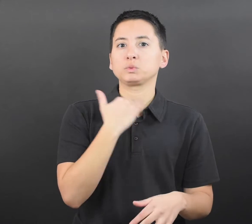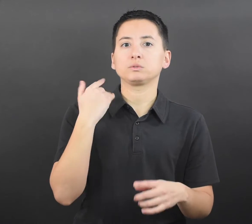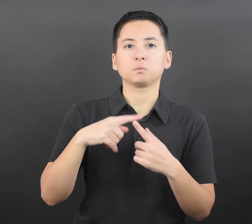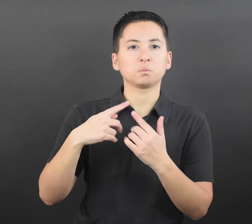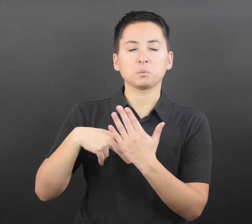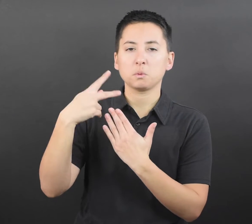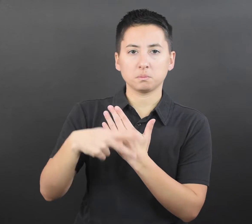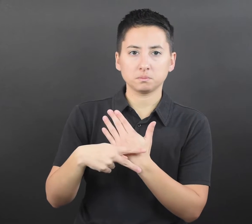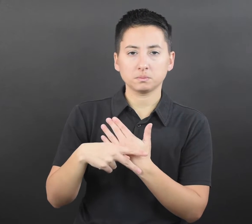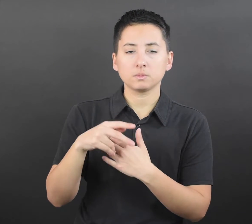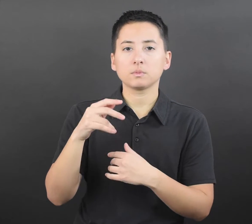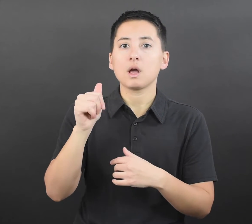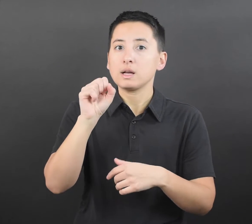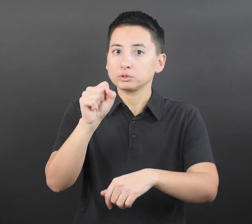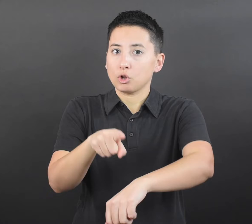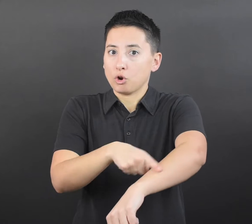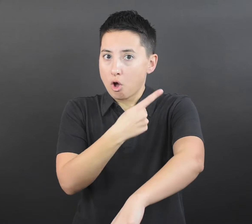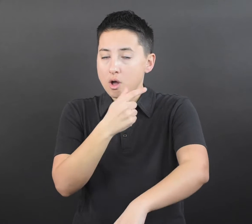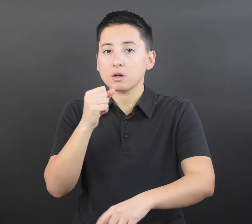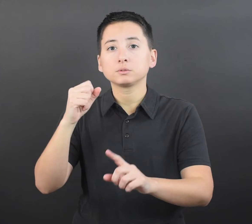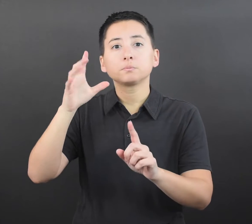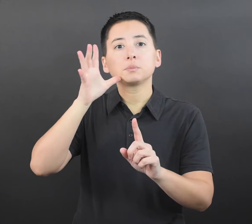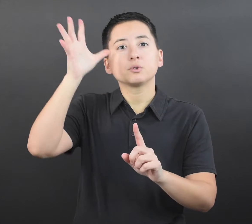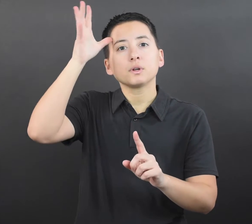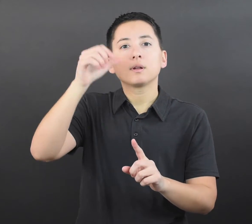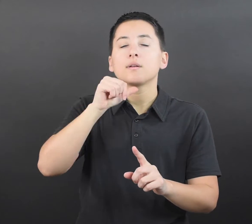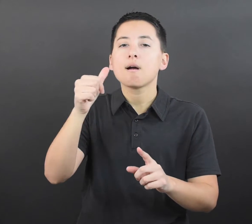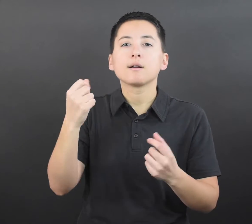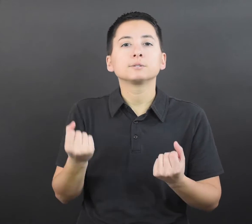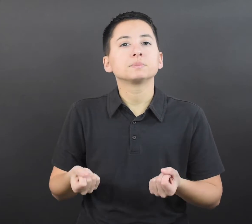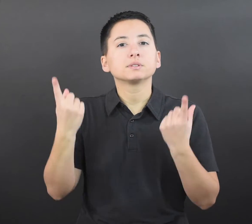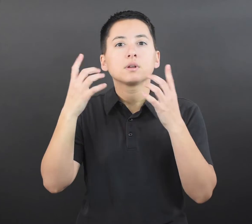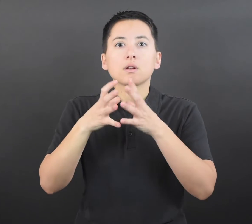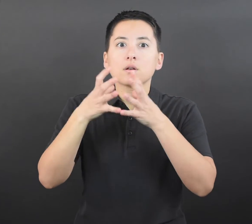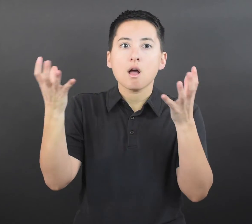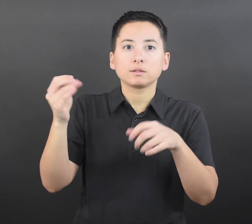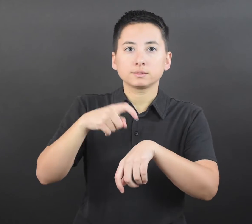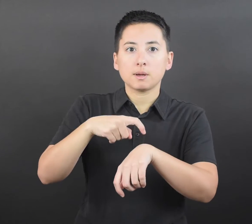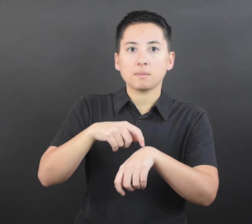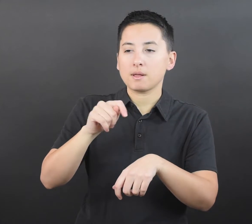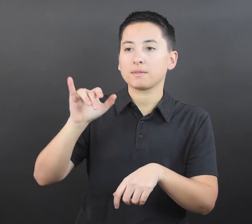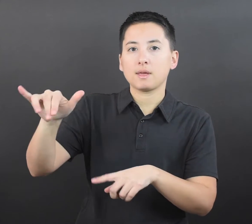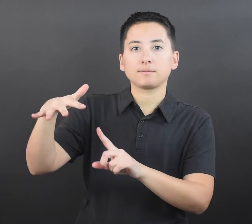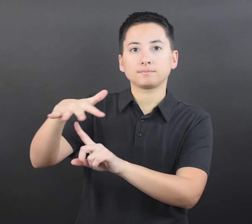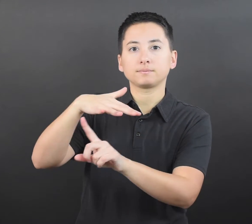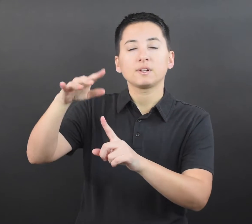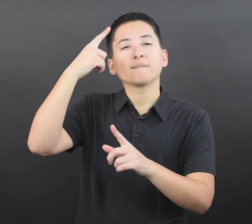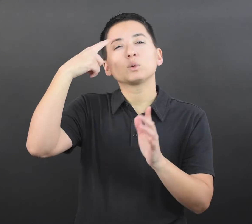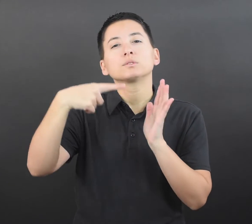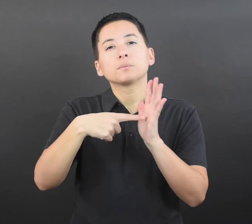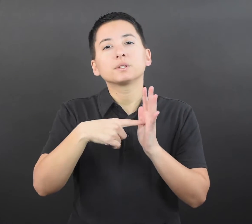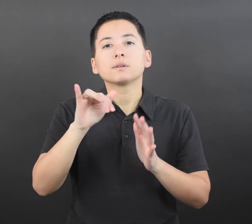represents minimal risk to a program, as long as the parent has not spent significant time